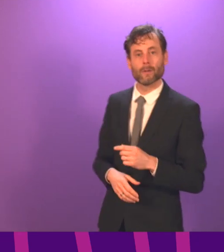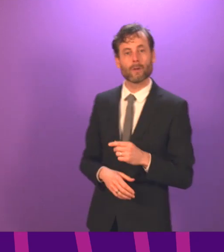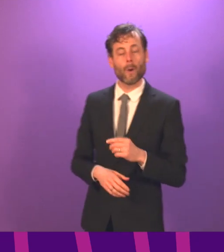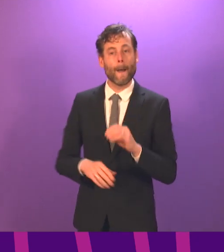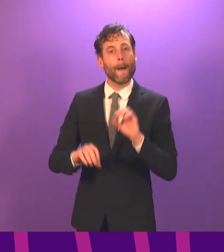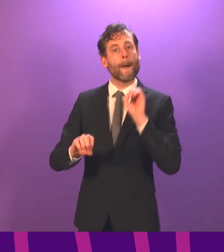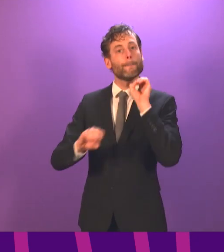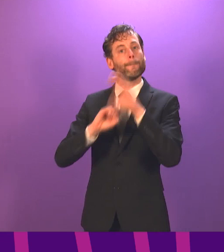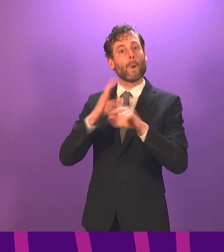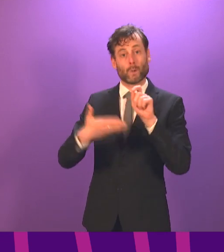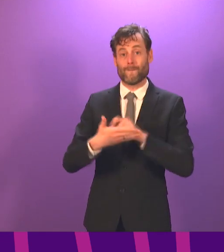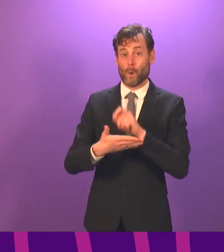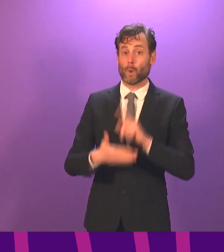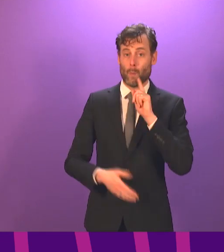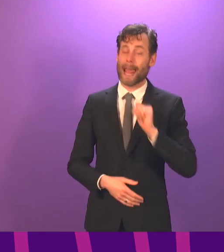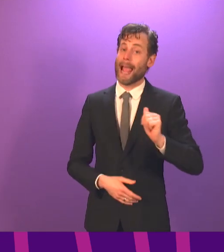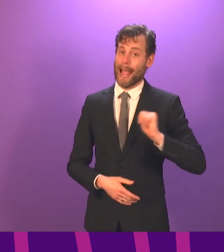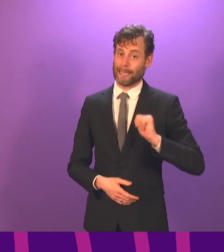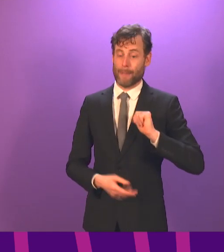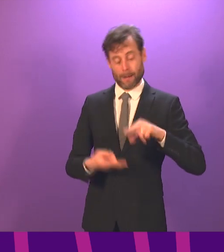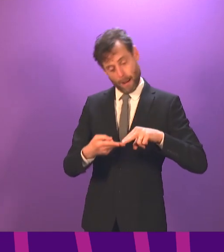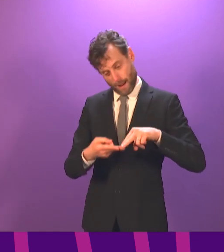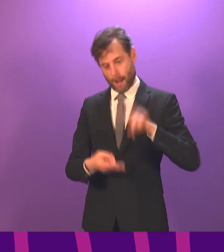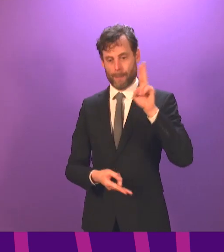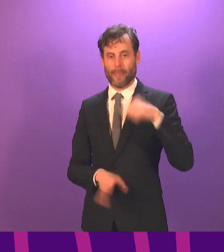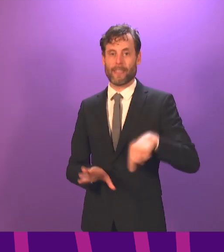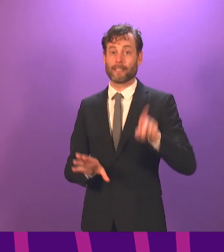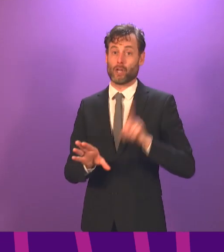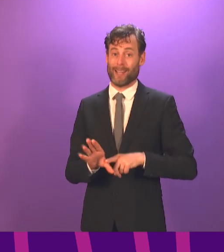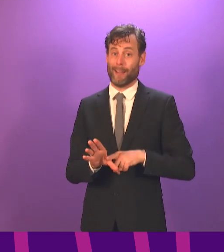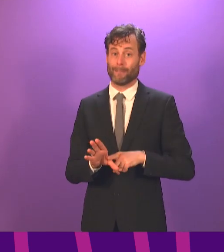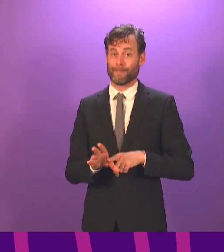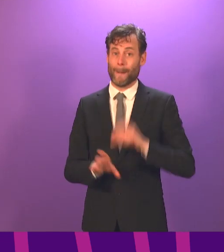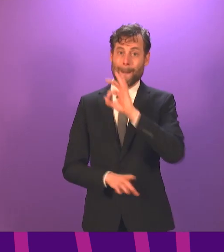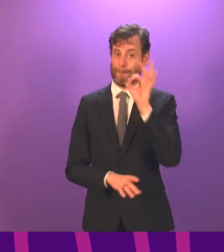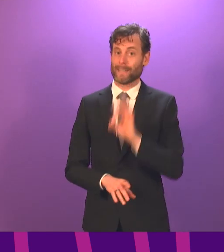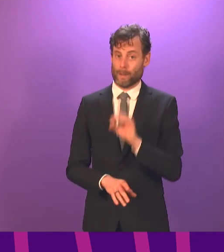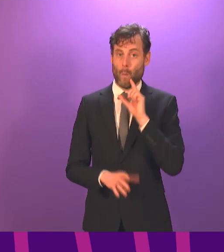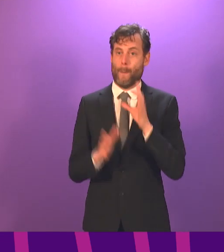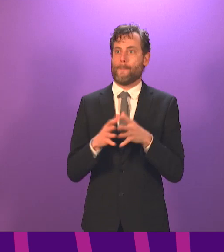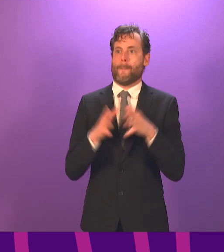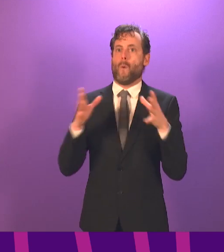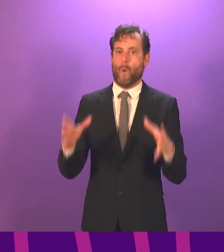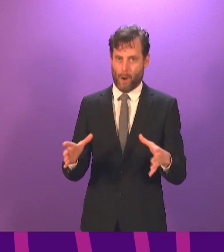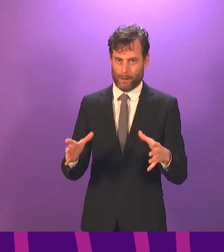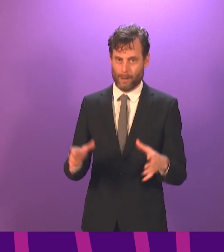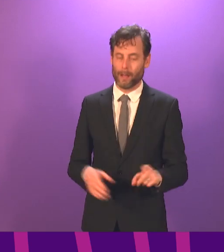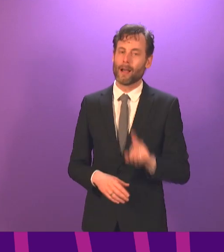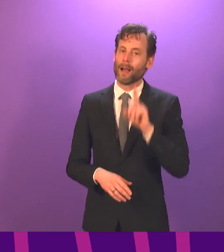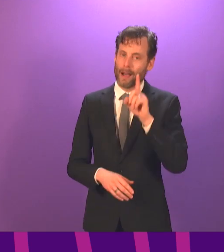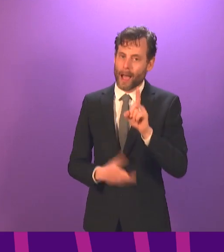votes that are issued and taken up, the fewer individuals will go to polling stations. If